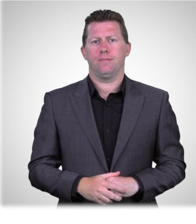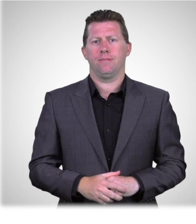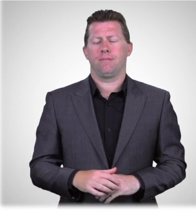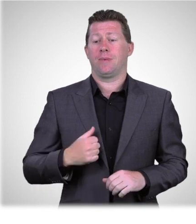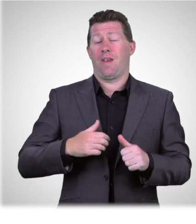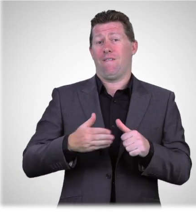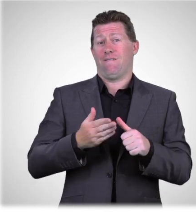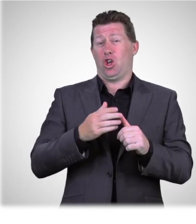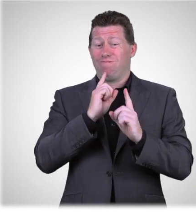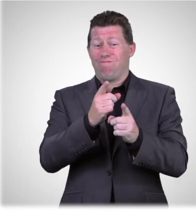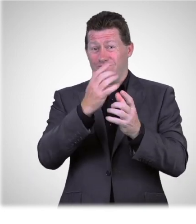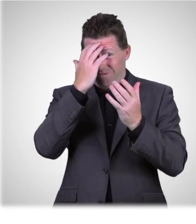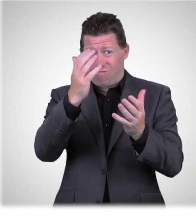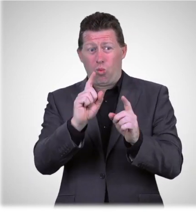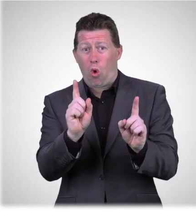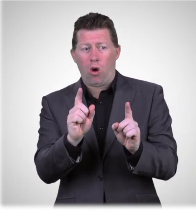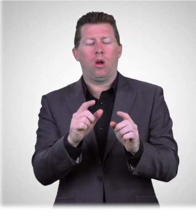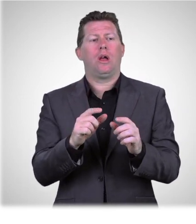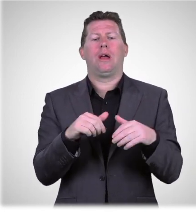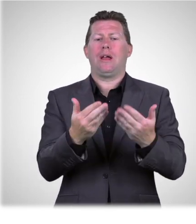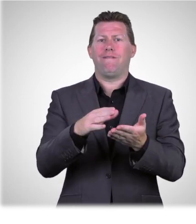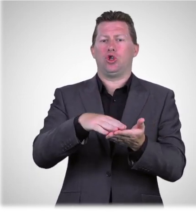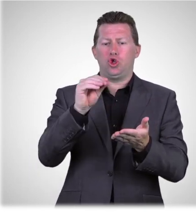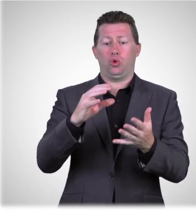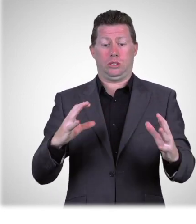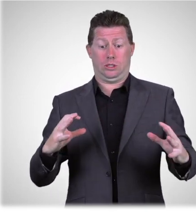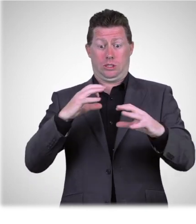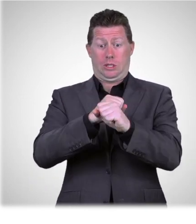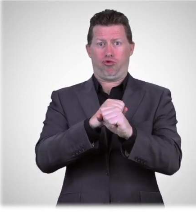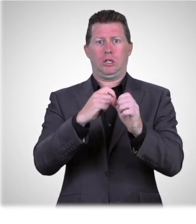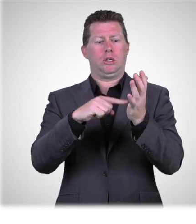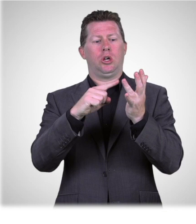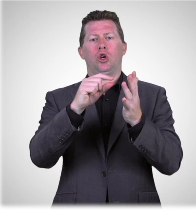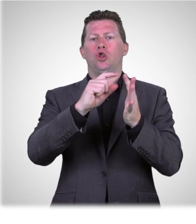My first recommendation is to provide students with a summary of the topic for the week